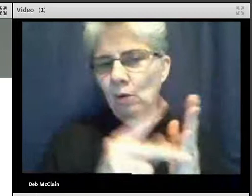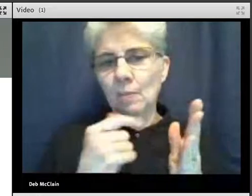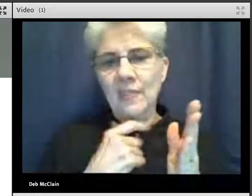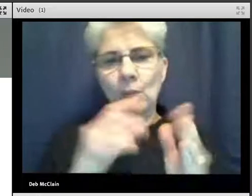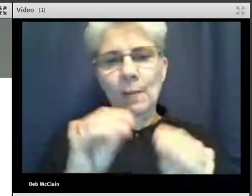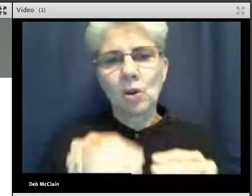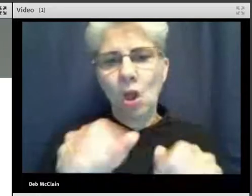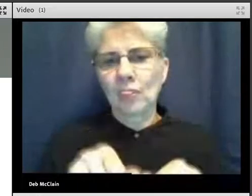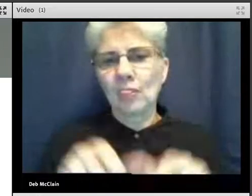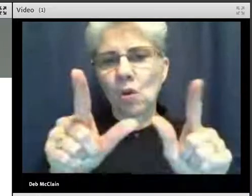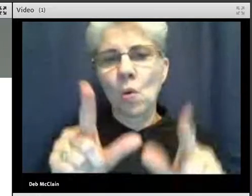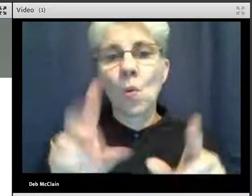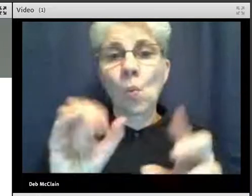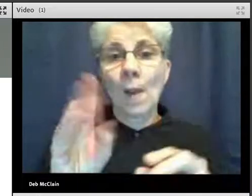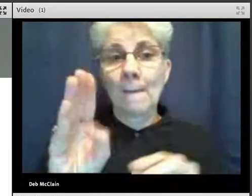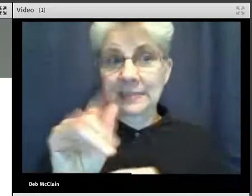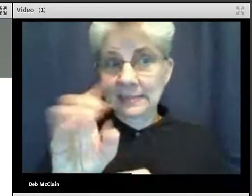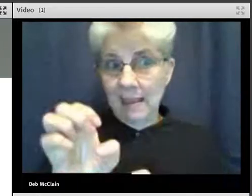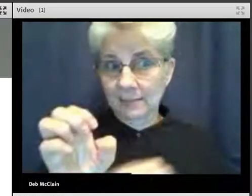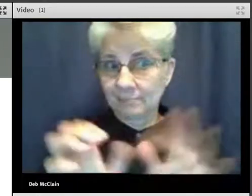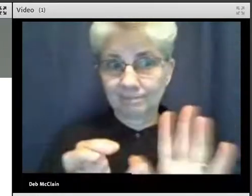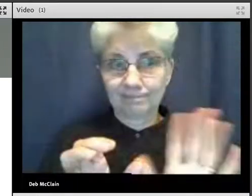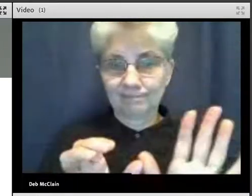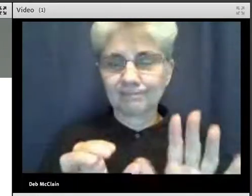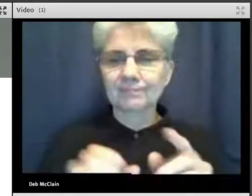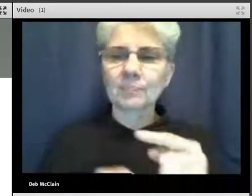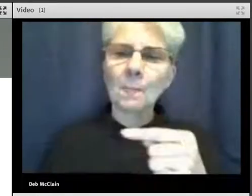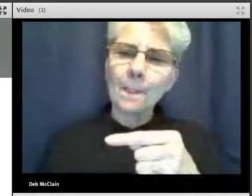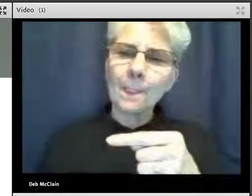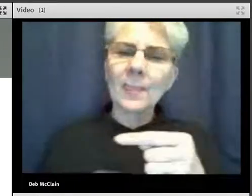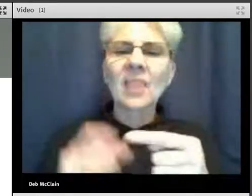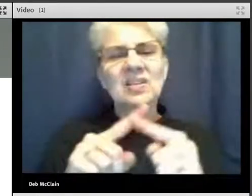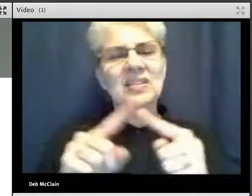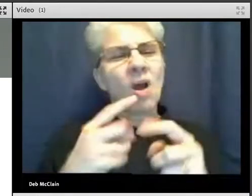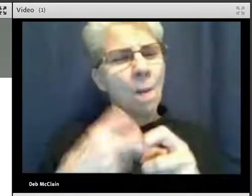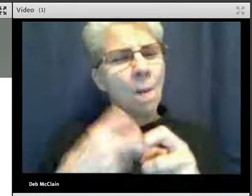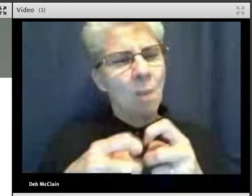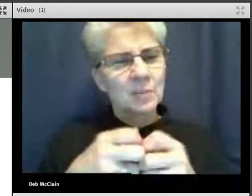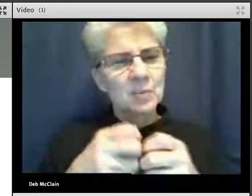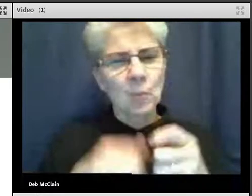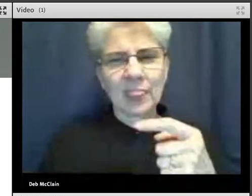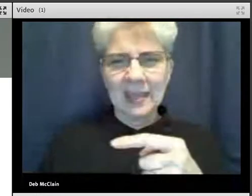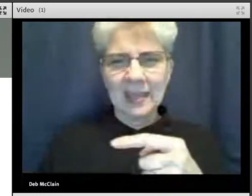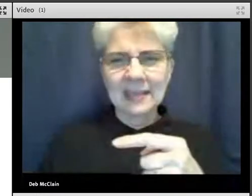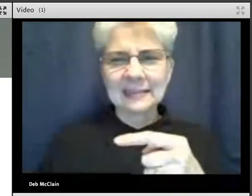This is not the program ad we put it on our website. First, there's several issues with this one.